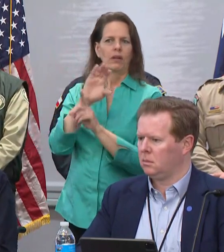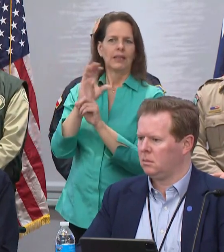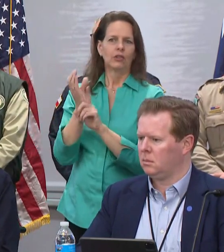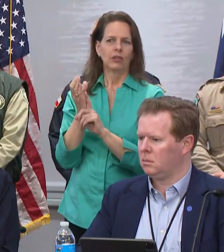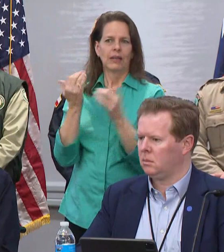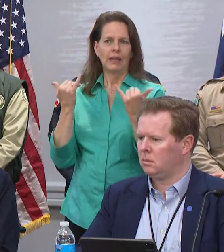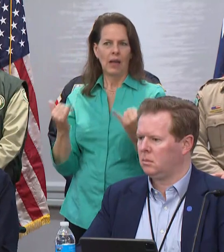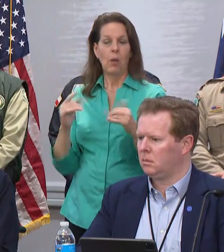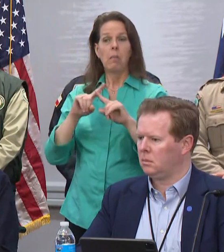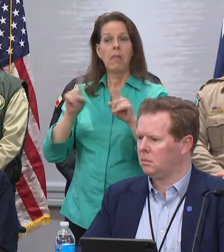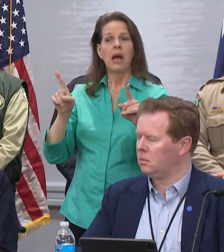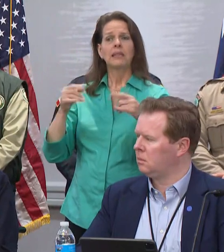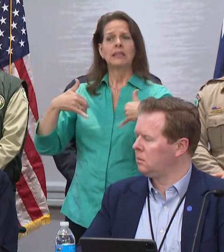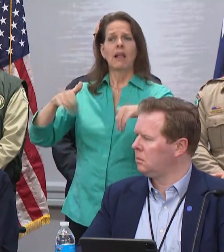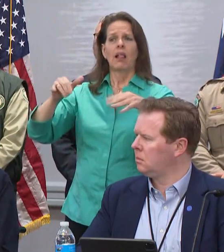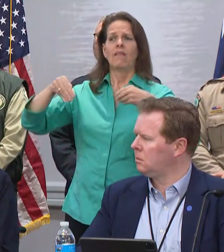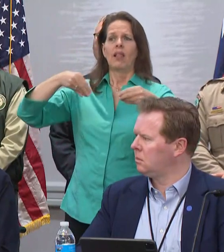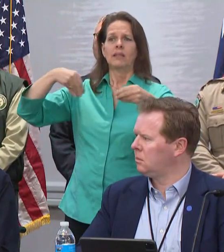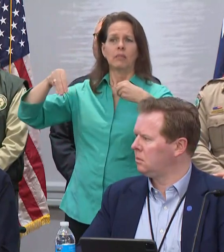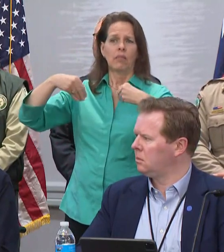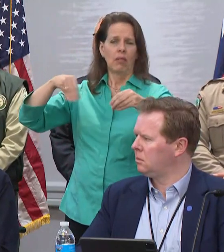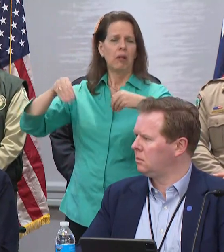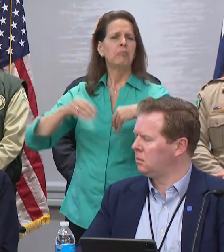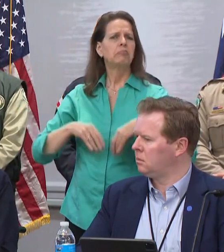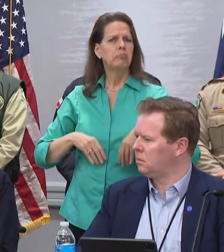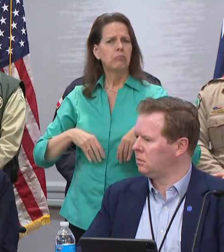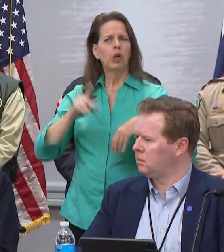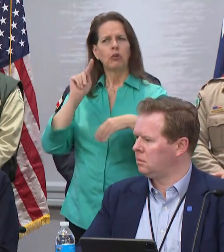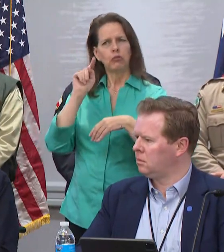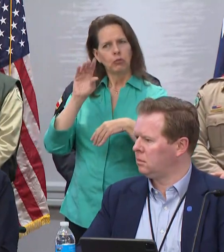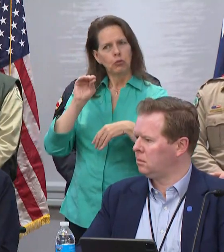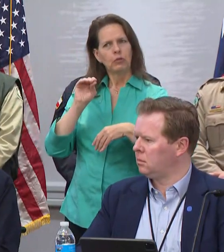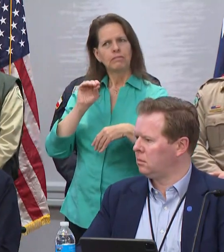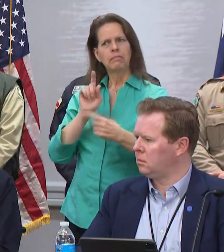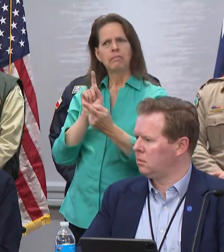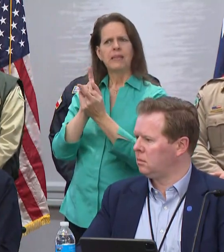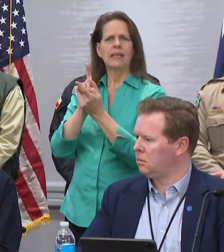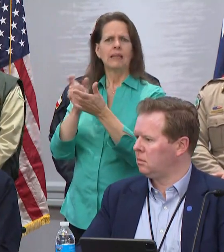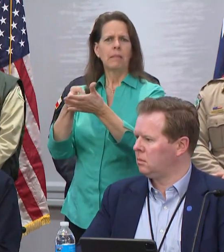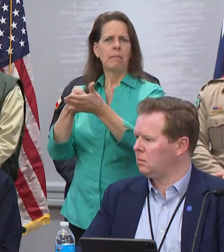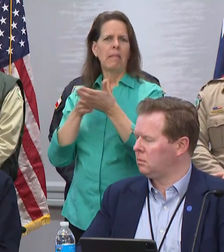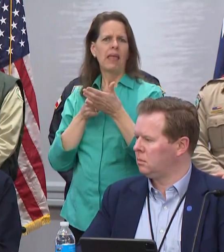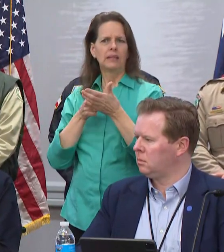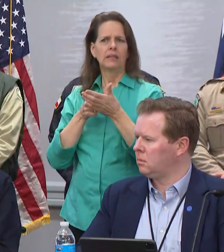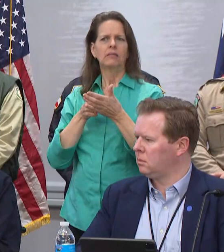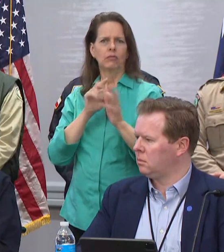but remains flexible in order to be able to be responsive to power demand needs,